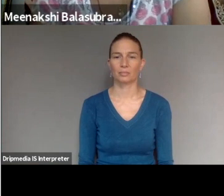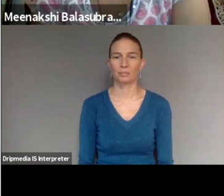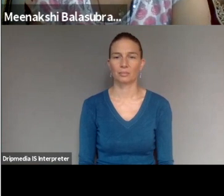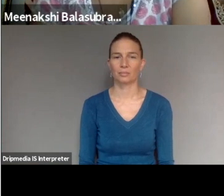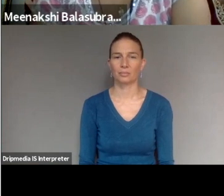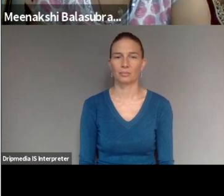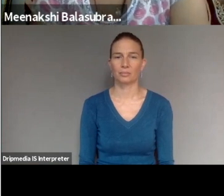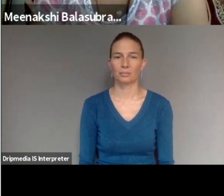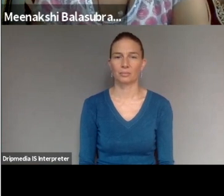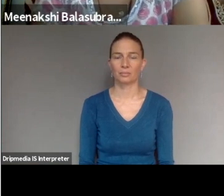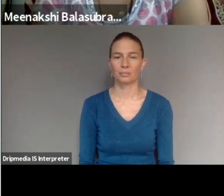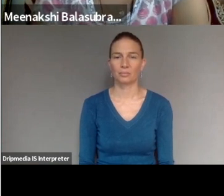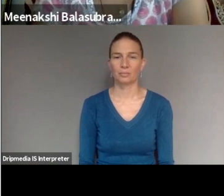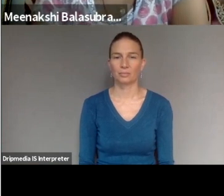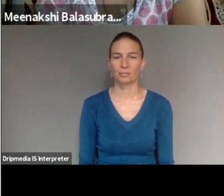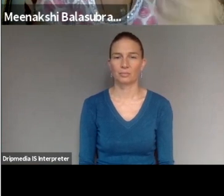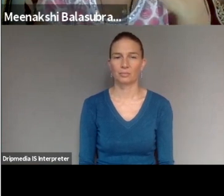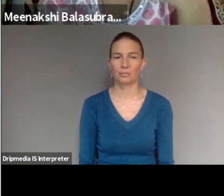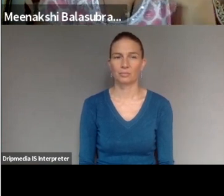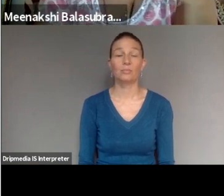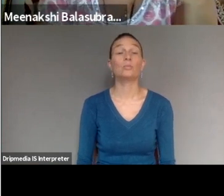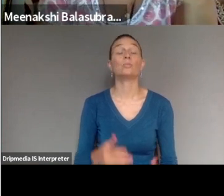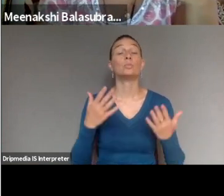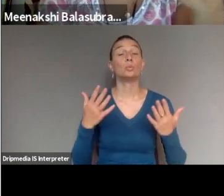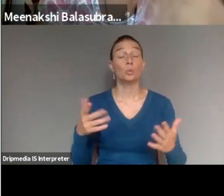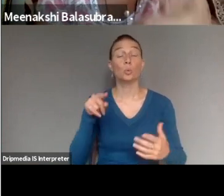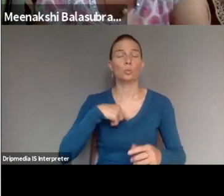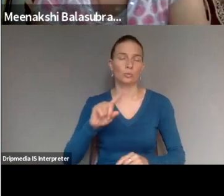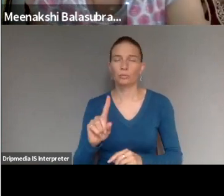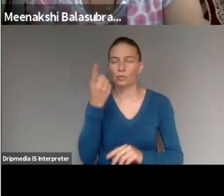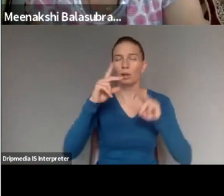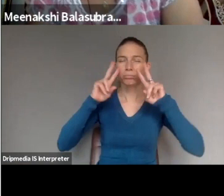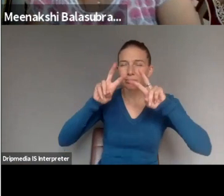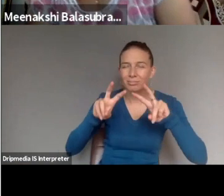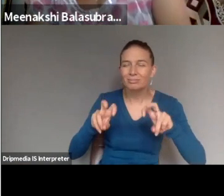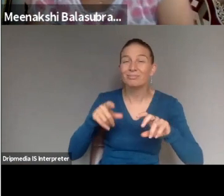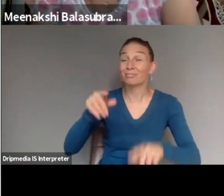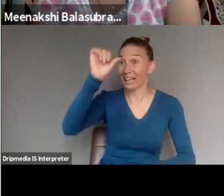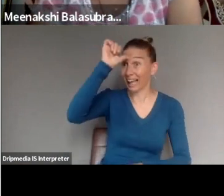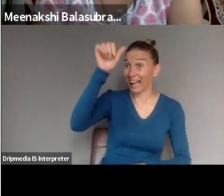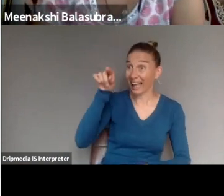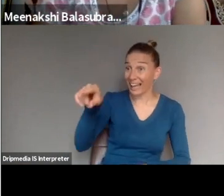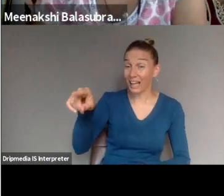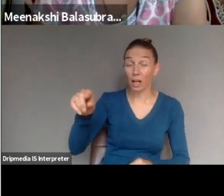This is an initial analysis of India response to COVID-19 and persons with disabilities.